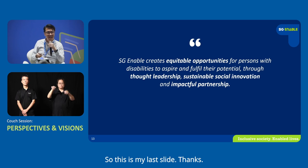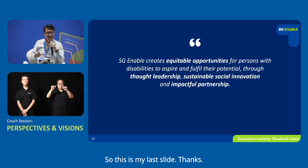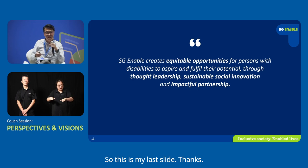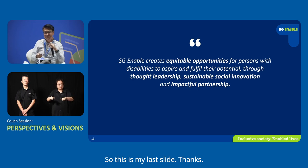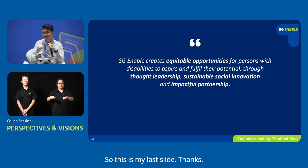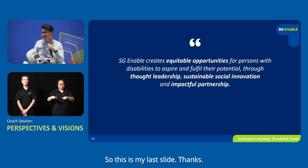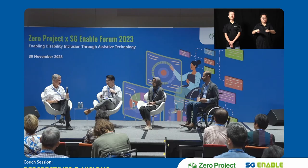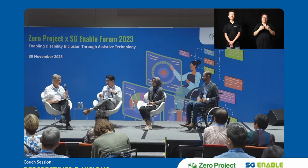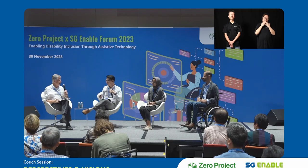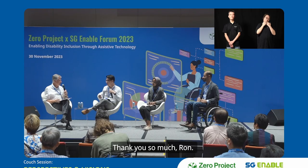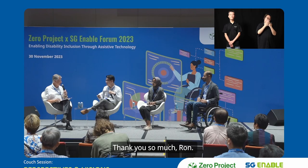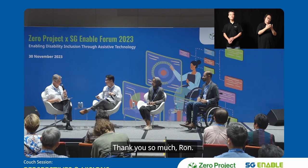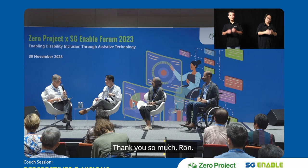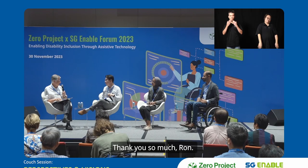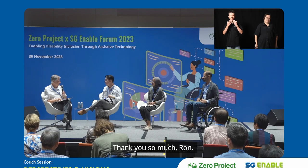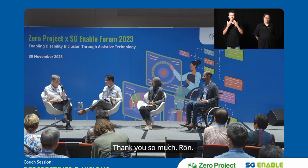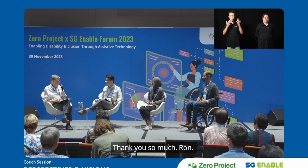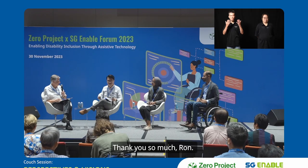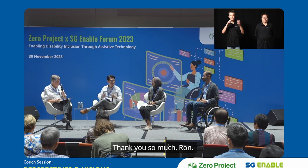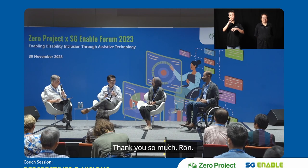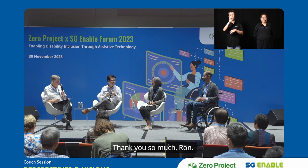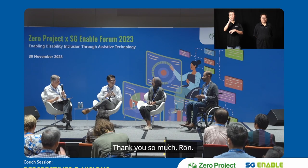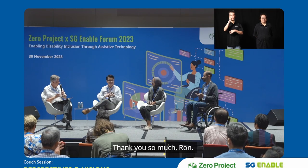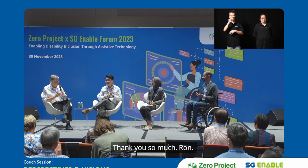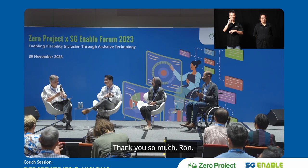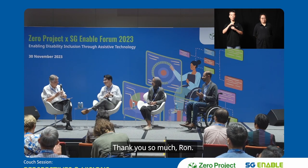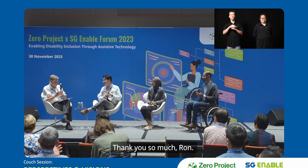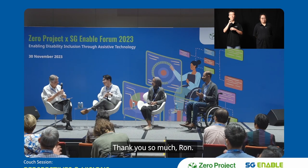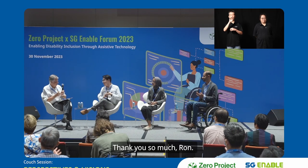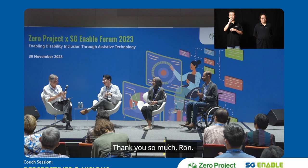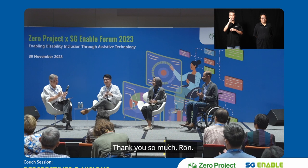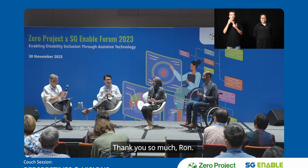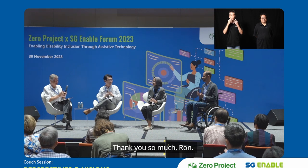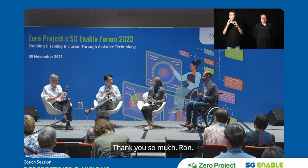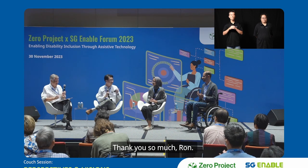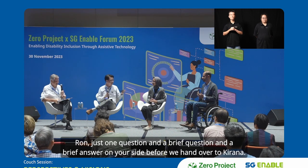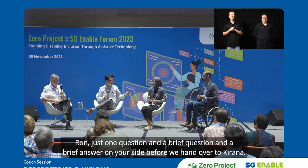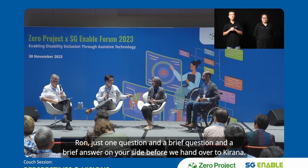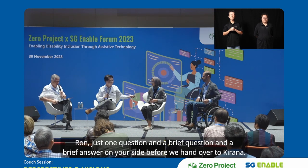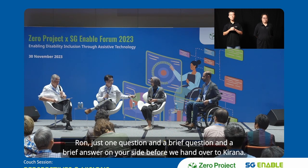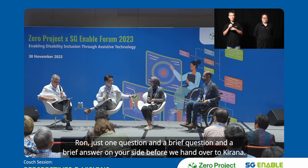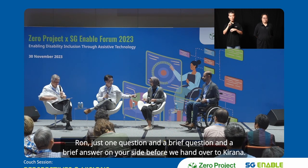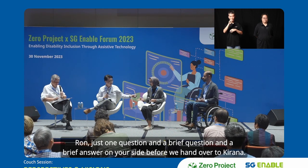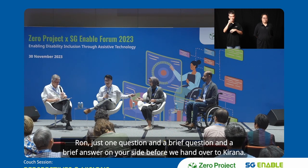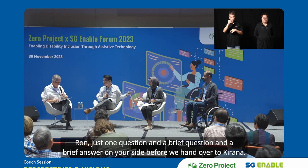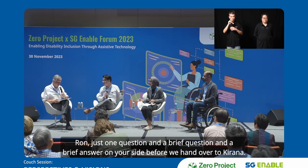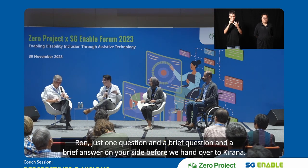thanks thank you so much Ron I think you deserve Applause uh Ron just one question